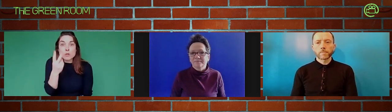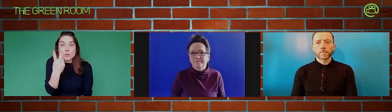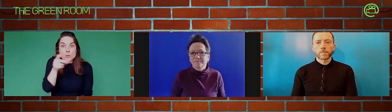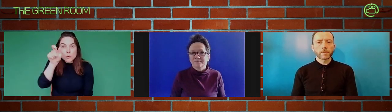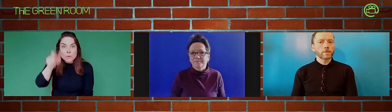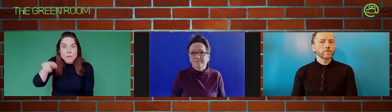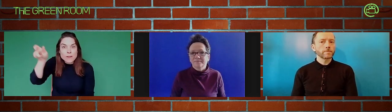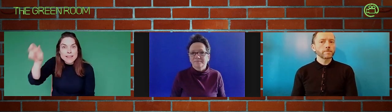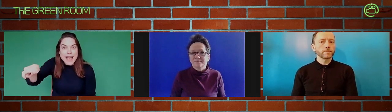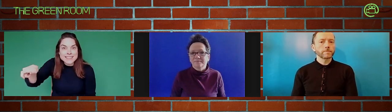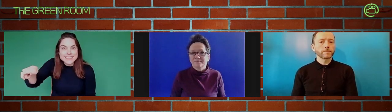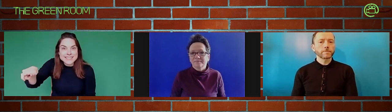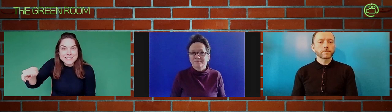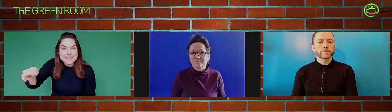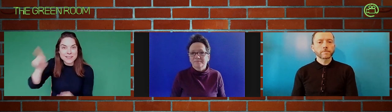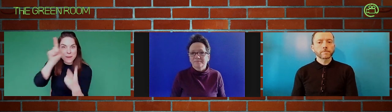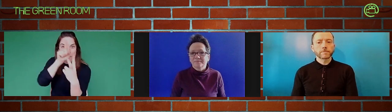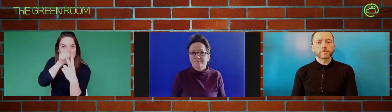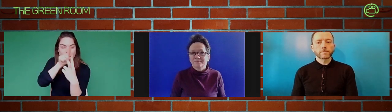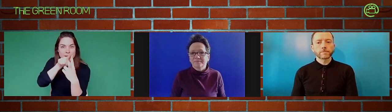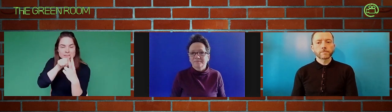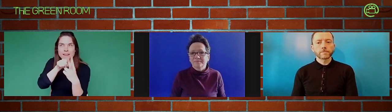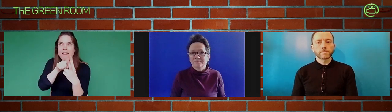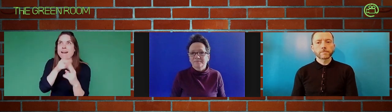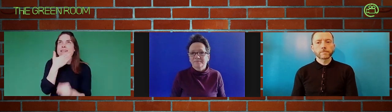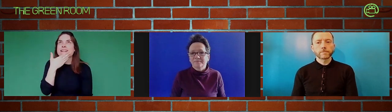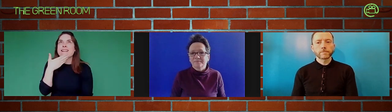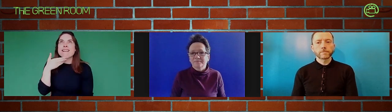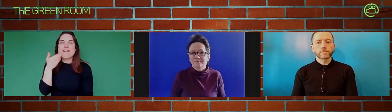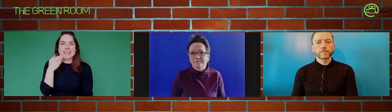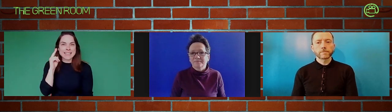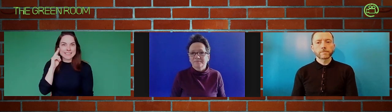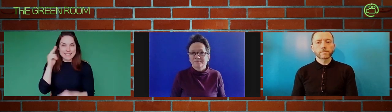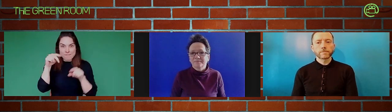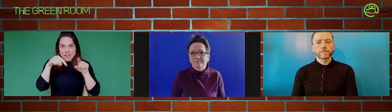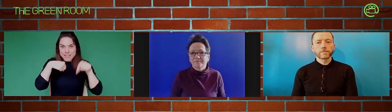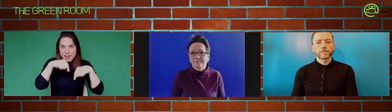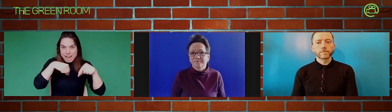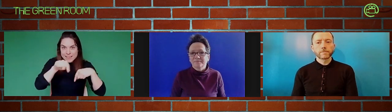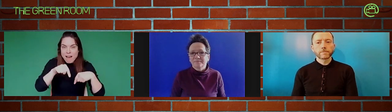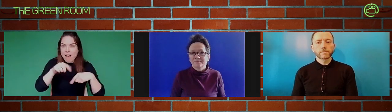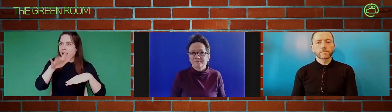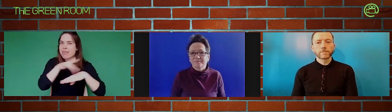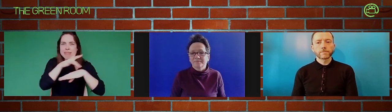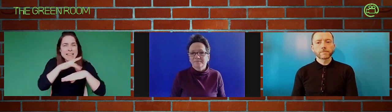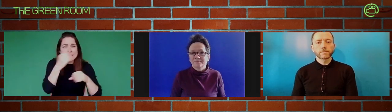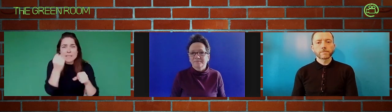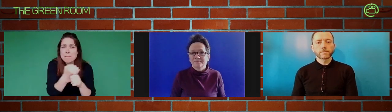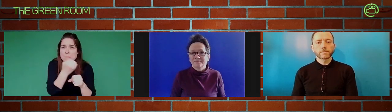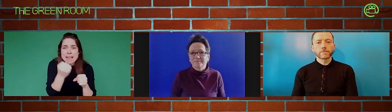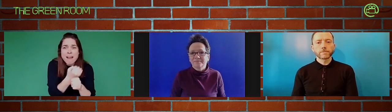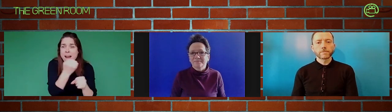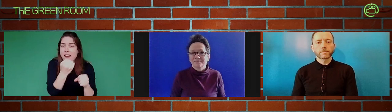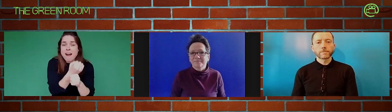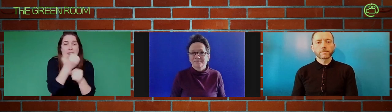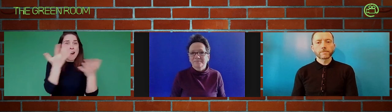lovely deaf director and theatre maker and lampy, Harri Marshall.